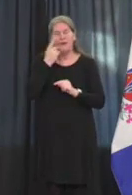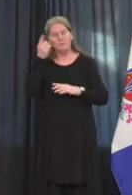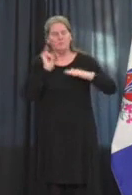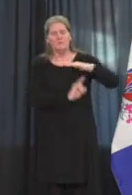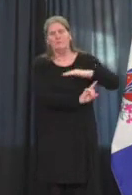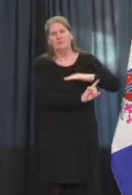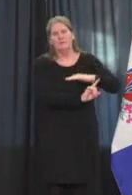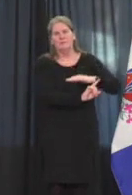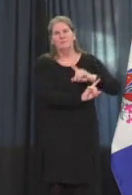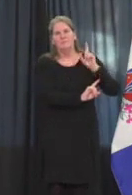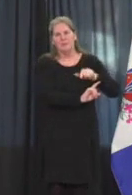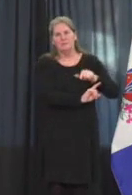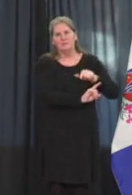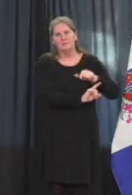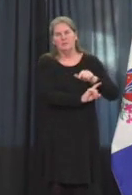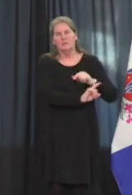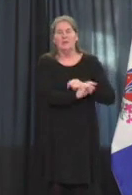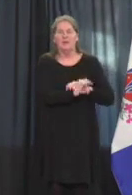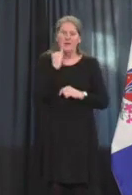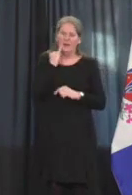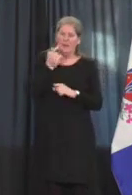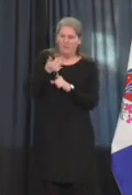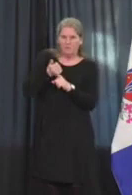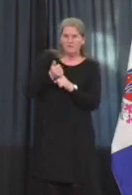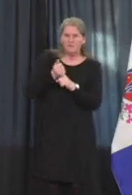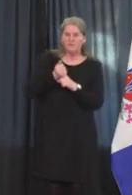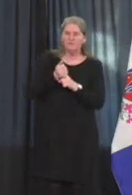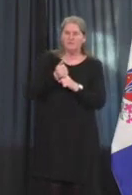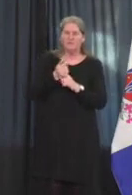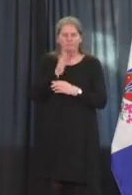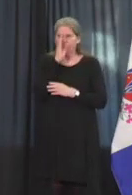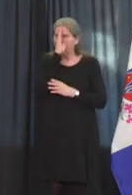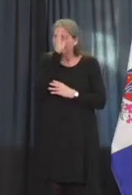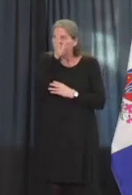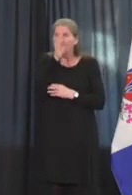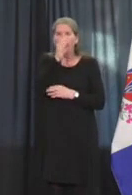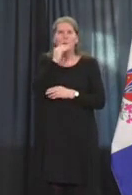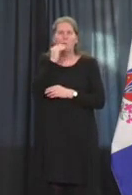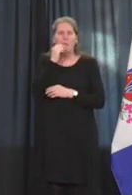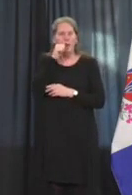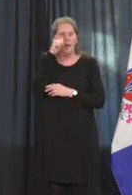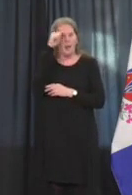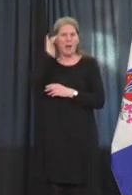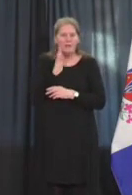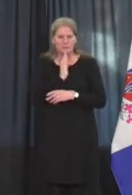IF YOU ARE LEGITIMATELY IN TRANSIT TO HEAD TO YOUR HOME IN ALASKA OR NORTHWEST TERRITORIES,